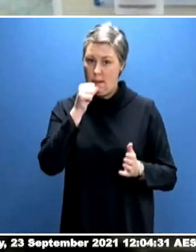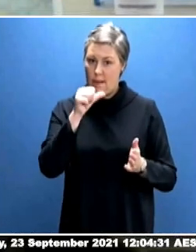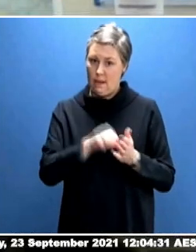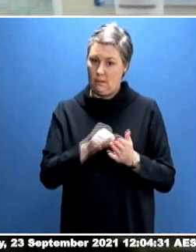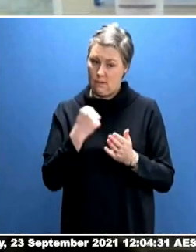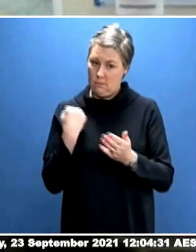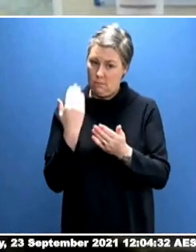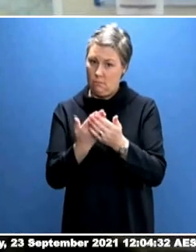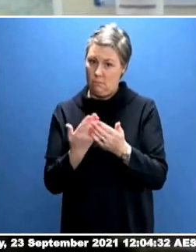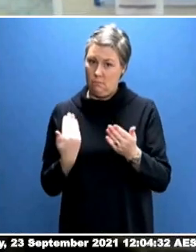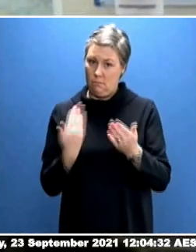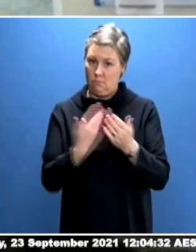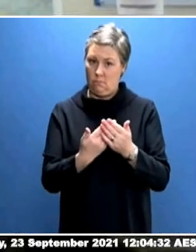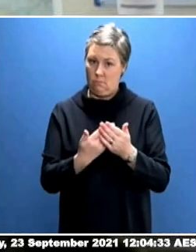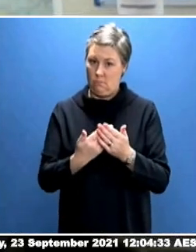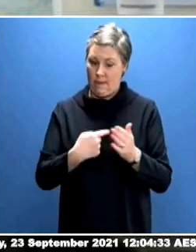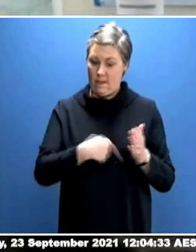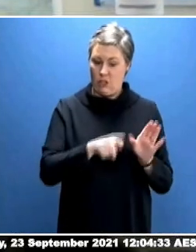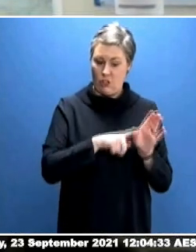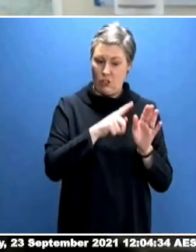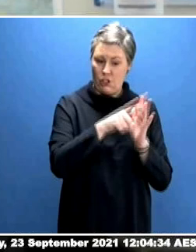one from January this year and another one from April